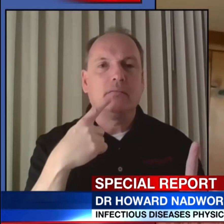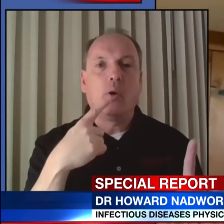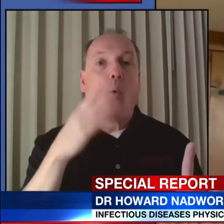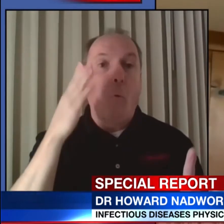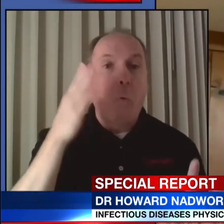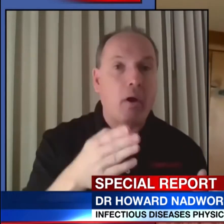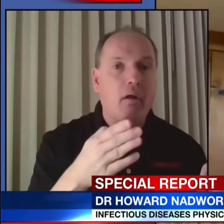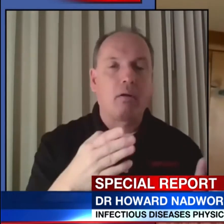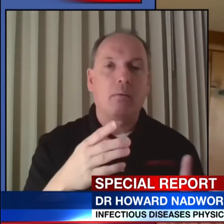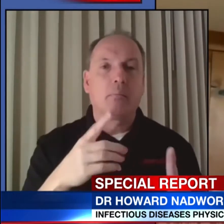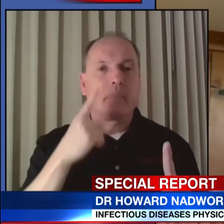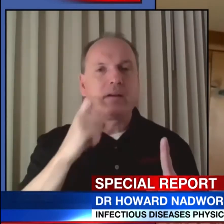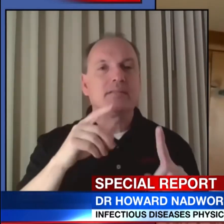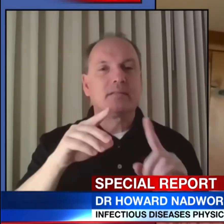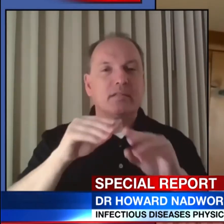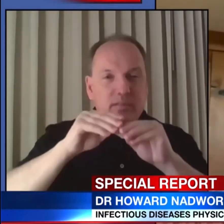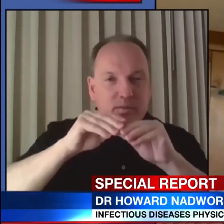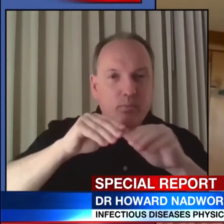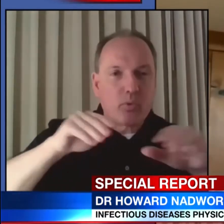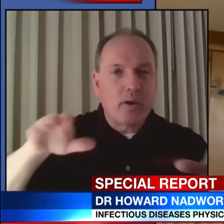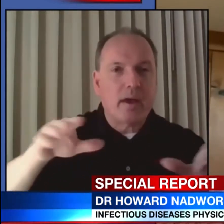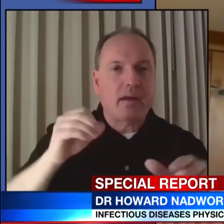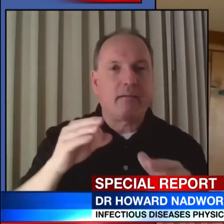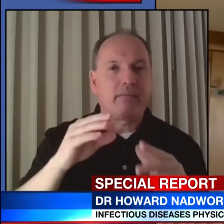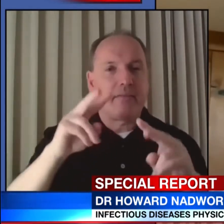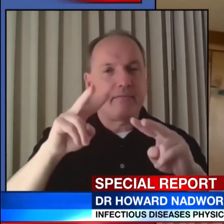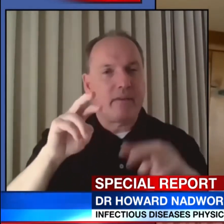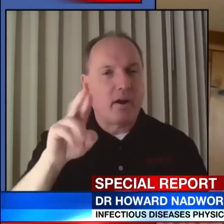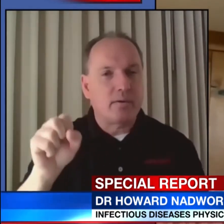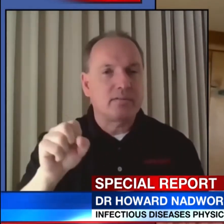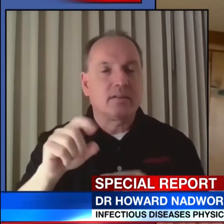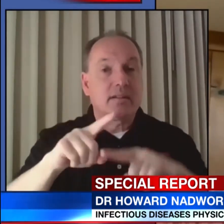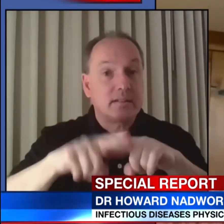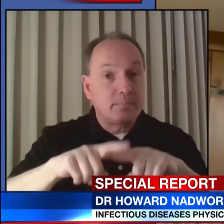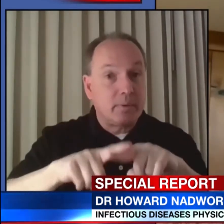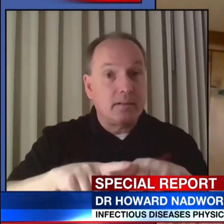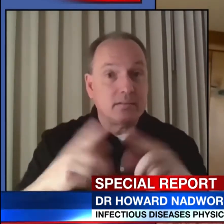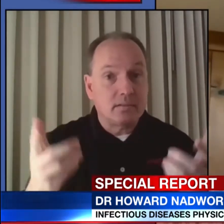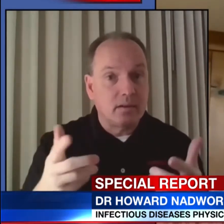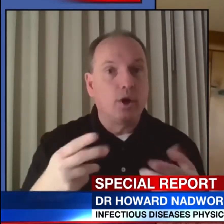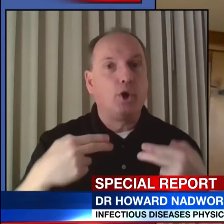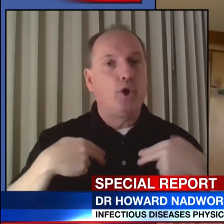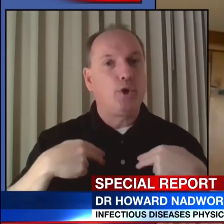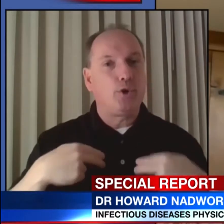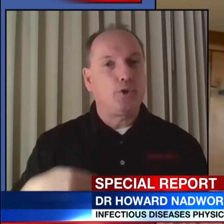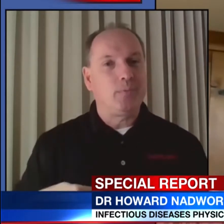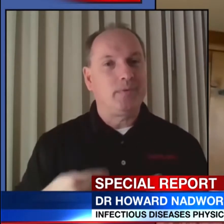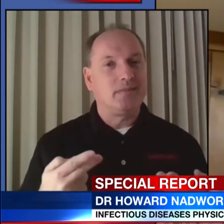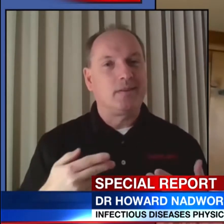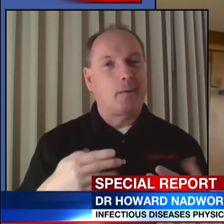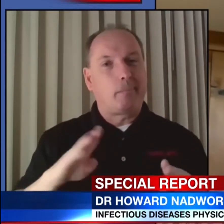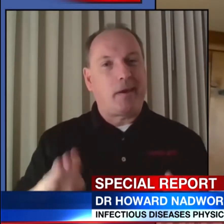COUNTS MAY GO UP OR WILL CONTINUE TO SEE LOW NUMBERS? DOCTOR, WOULD YOU LIKE TO TAKE THAT?